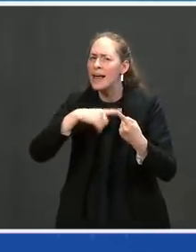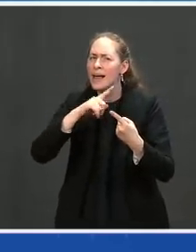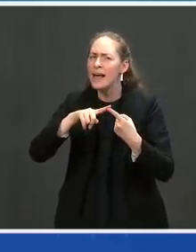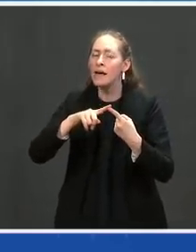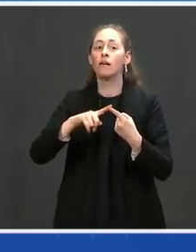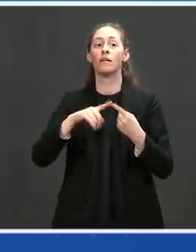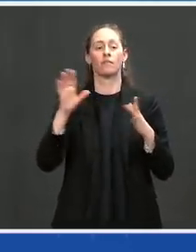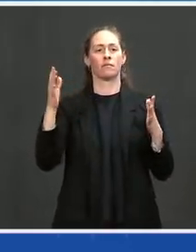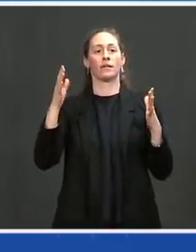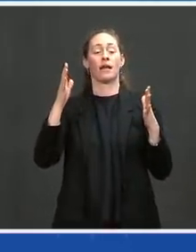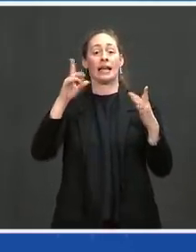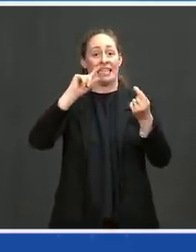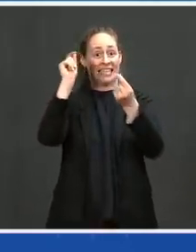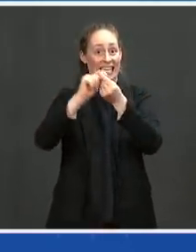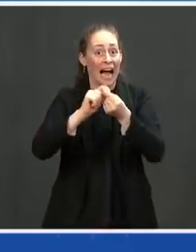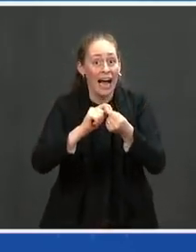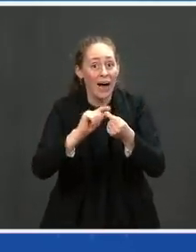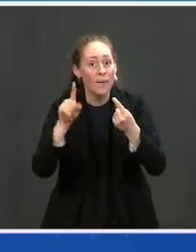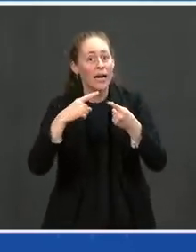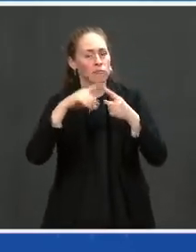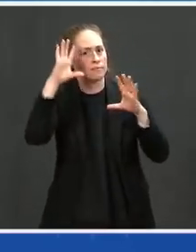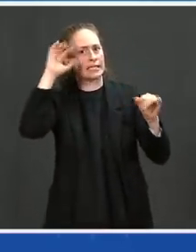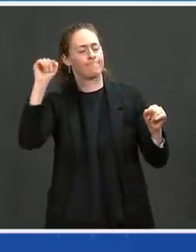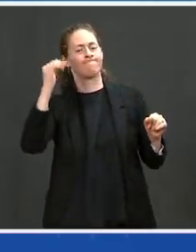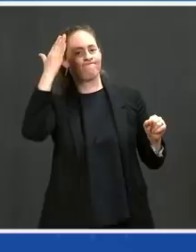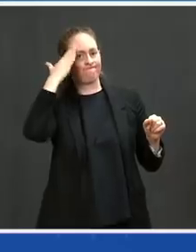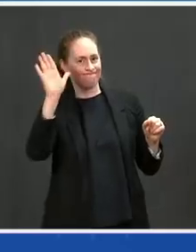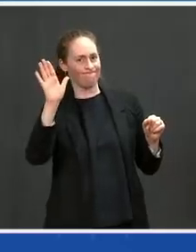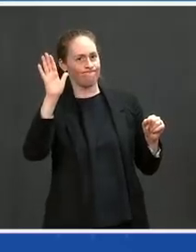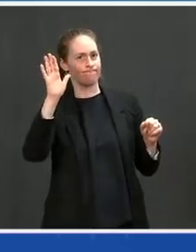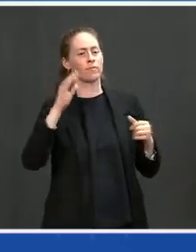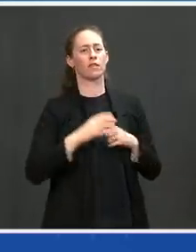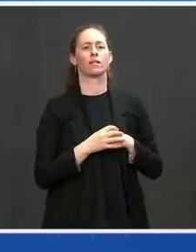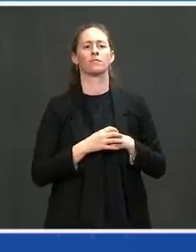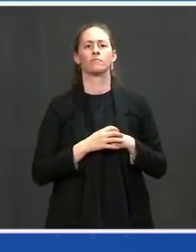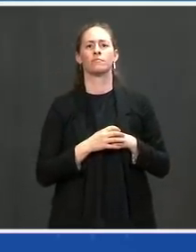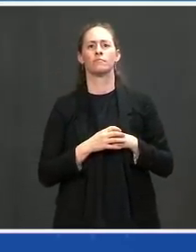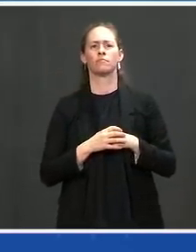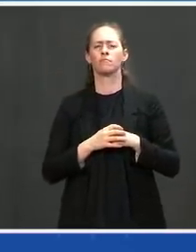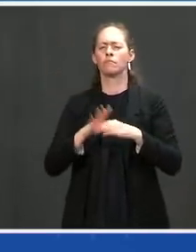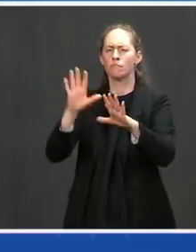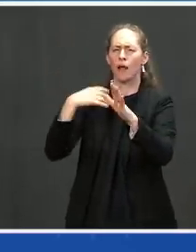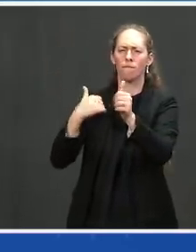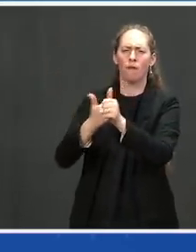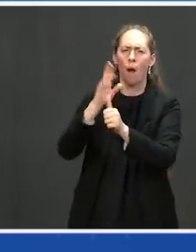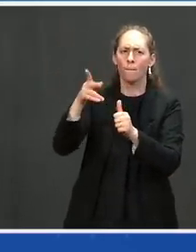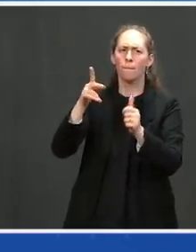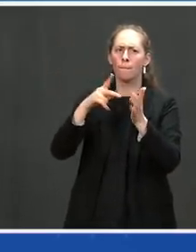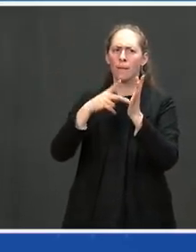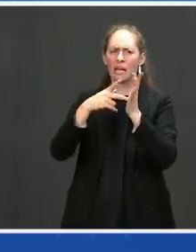The Press: Okay. And do you bear responsibility for everything that's happening at the border now? I hear you talking a lot about the past administration.